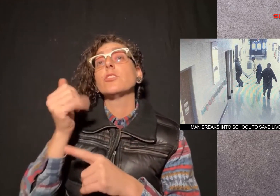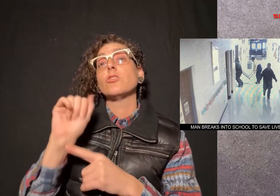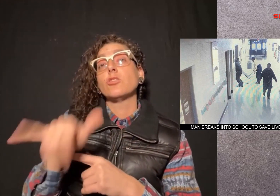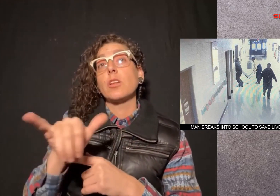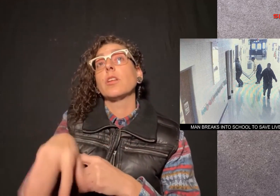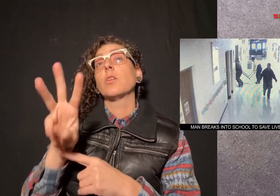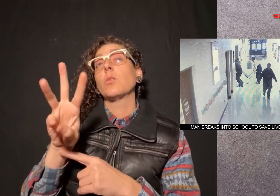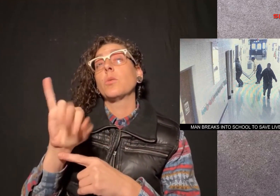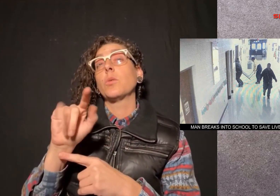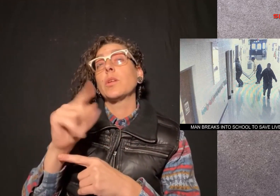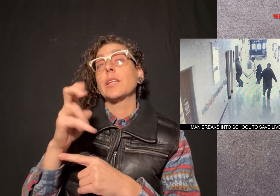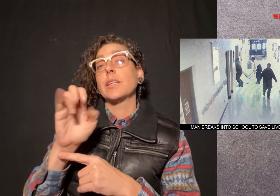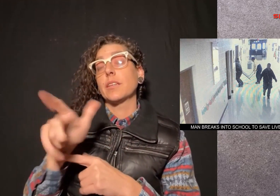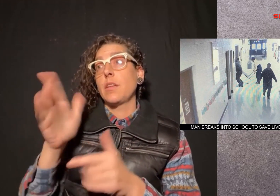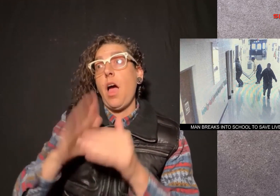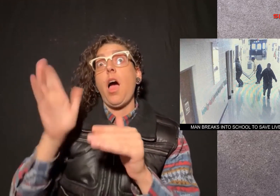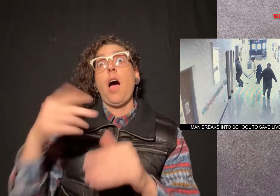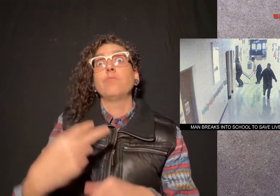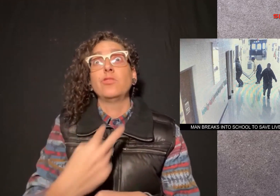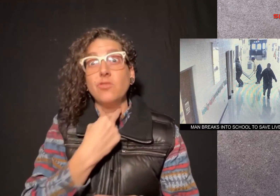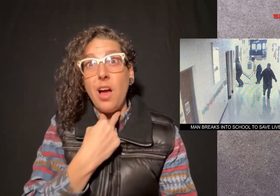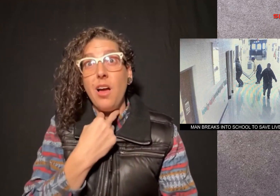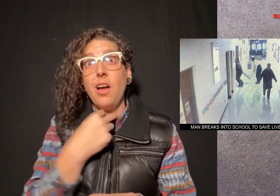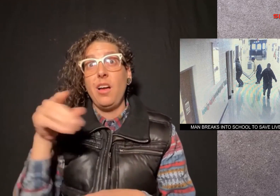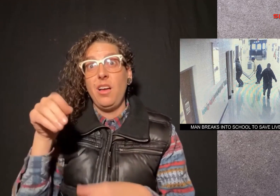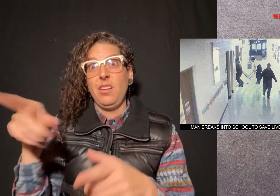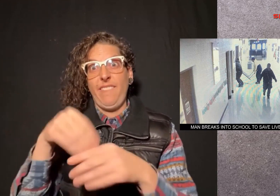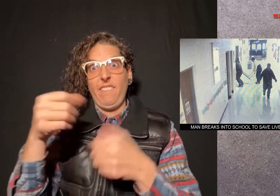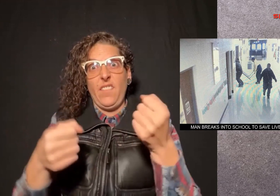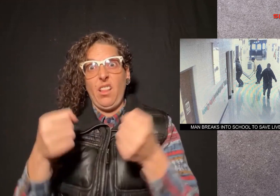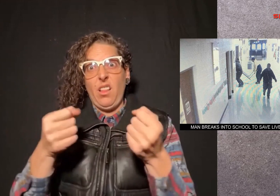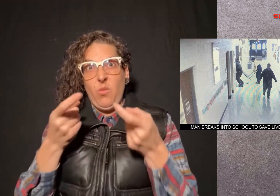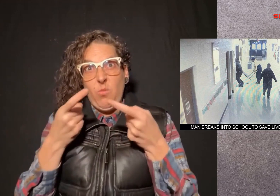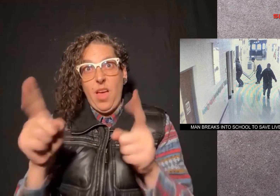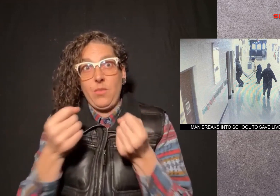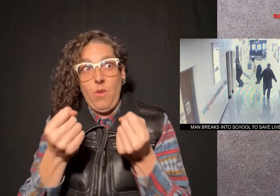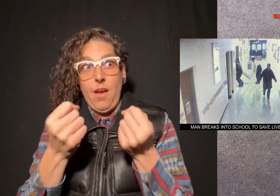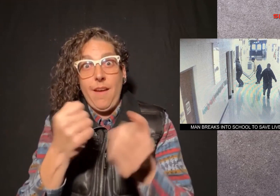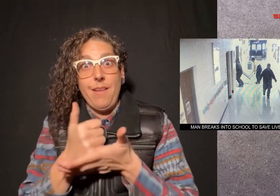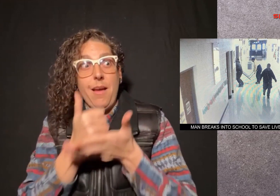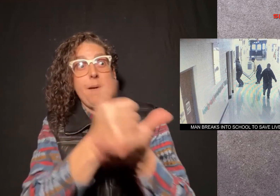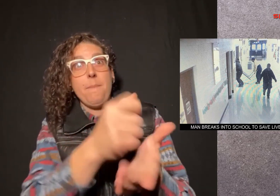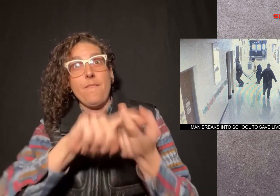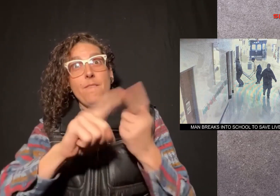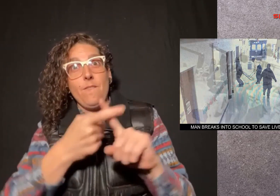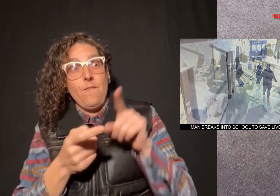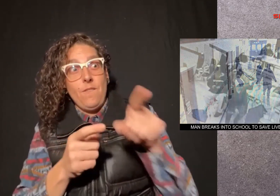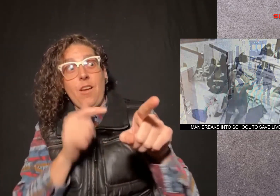Christmas blizzard Jay Withey ended up stranded in his own vehicle while driving to help a